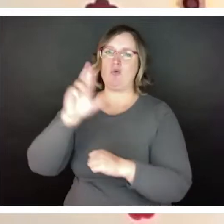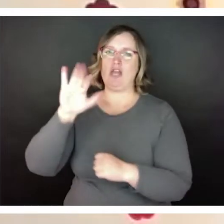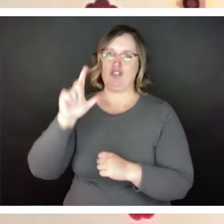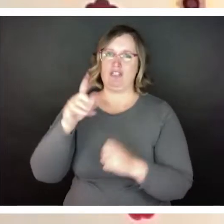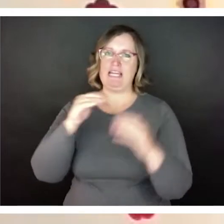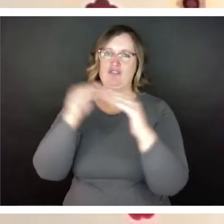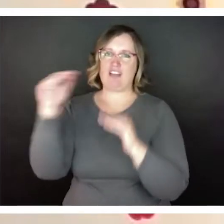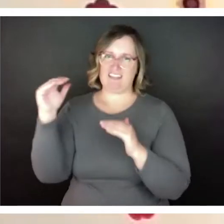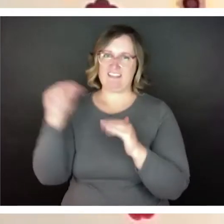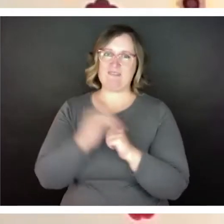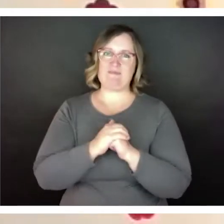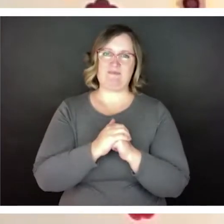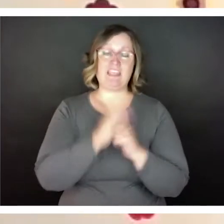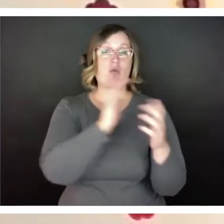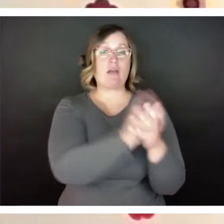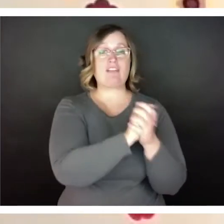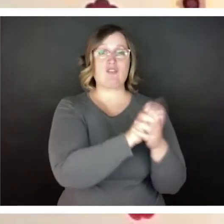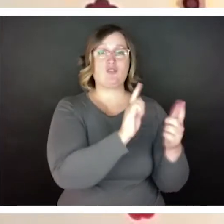Congratulations to the class of 2021.